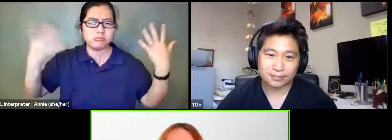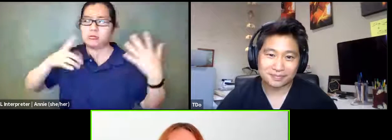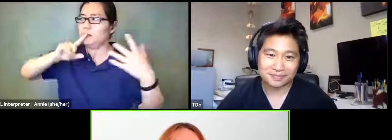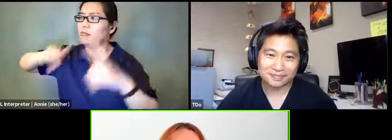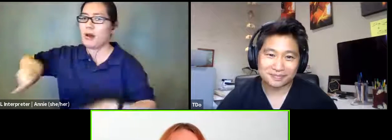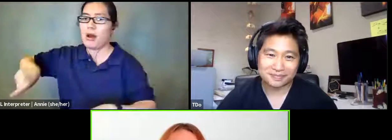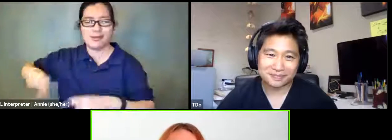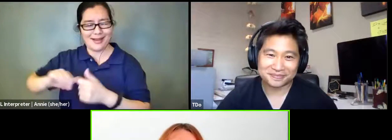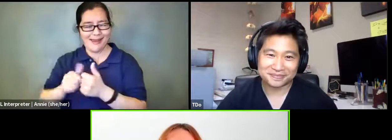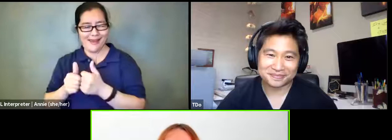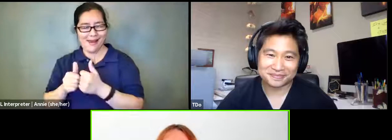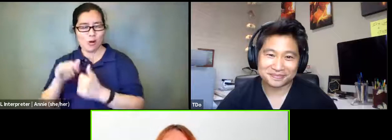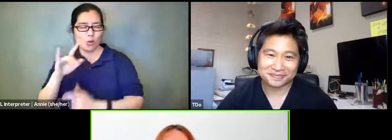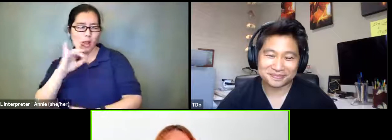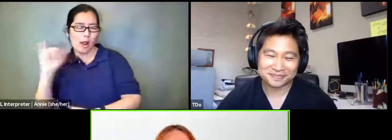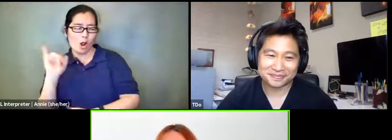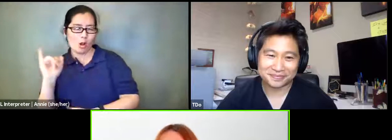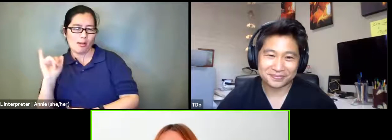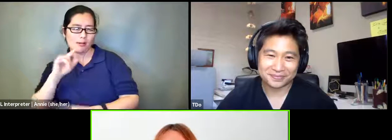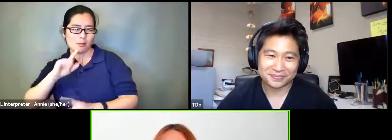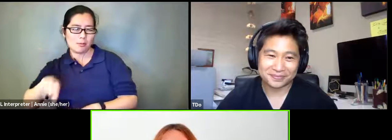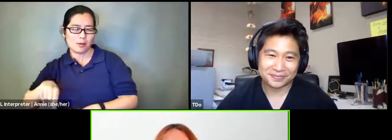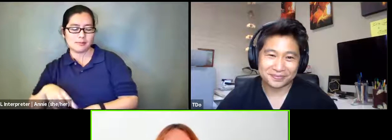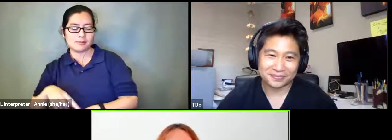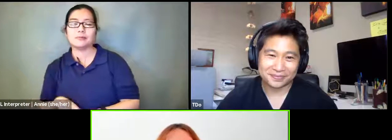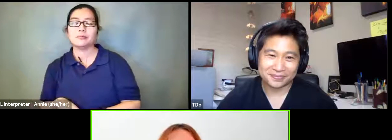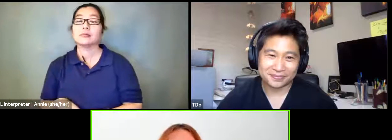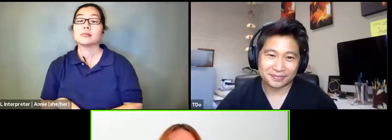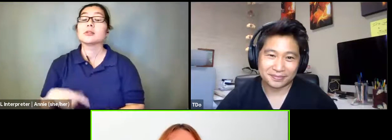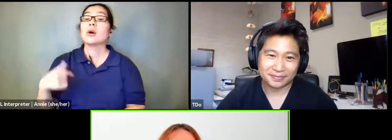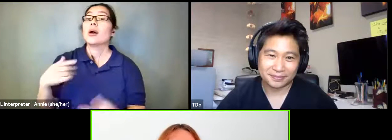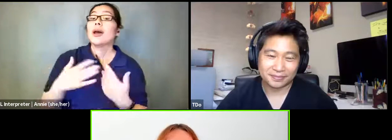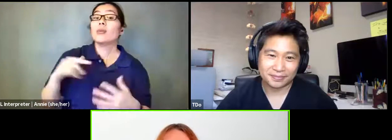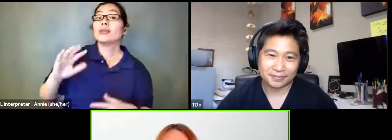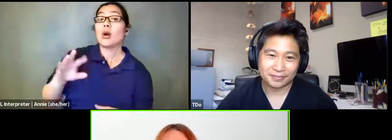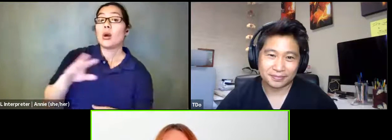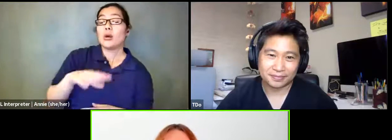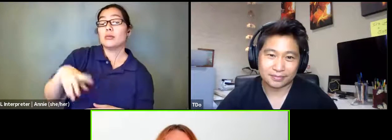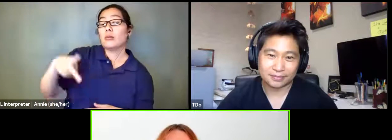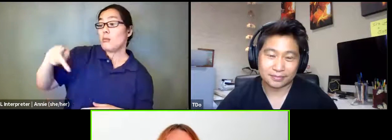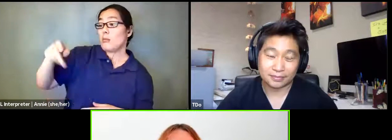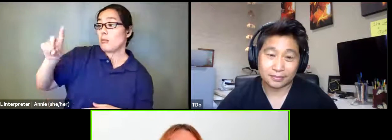Join us each week. Please share this with your colleagues. You can find the previous podcasts at